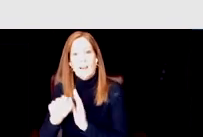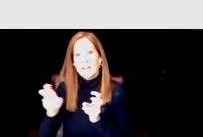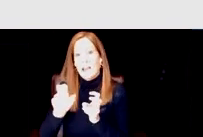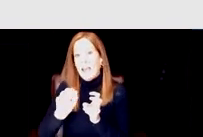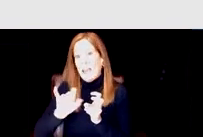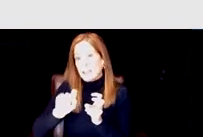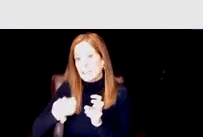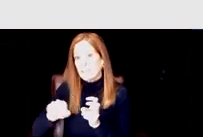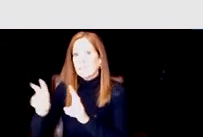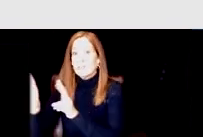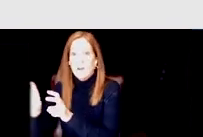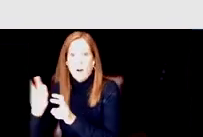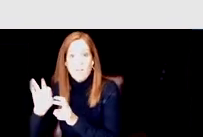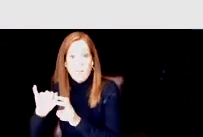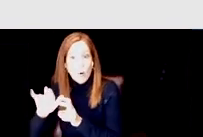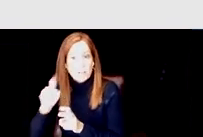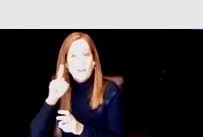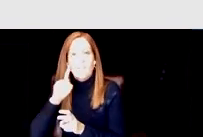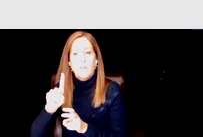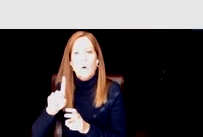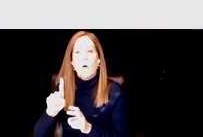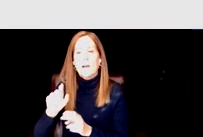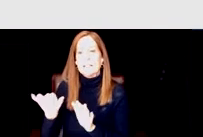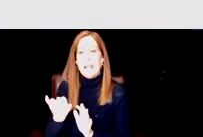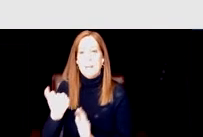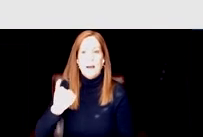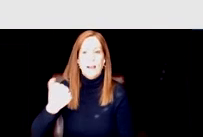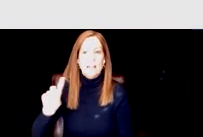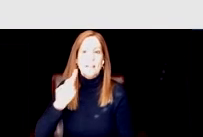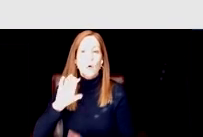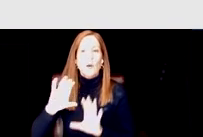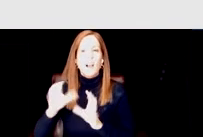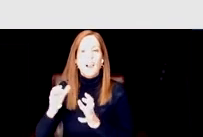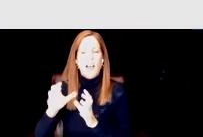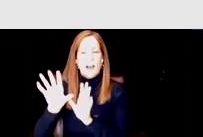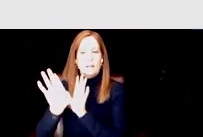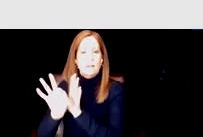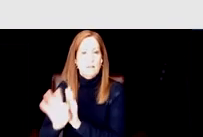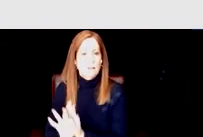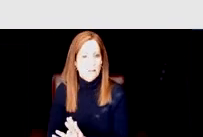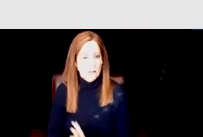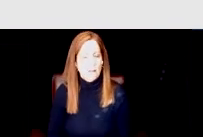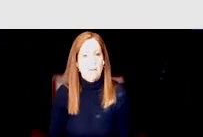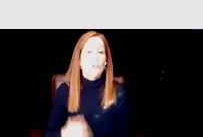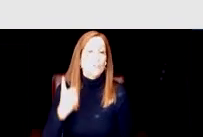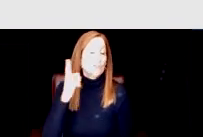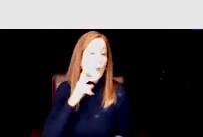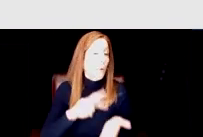for the same id or class selector. So before making that fix,